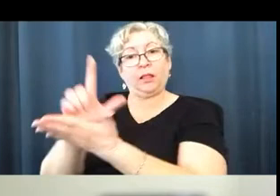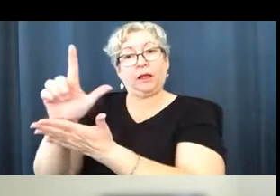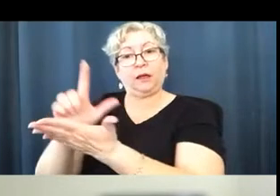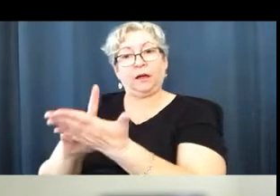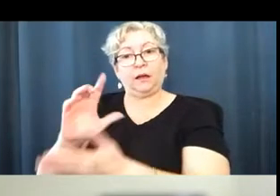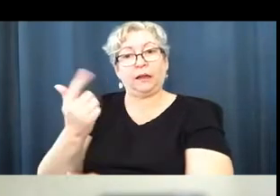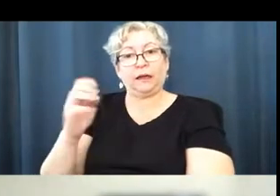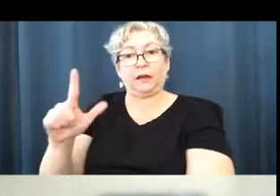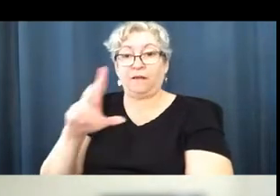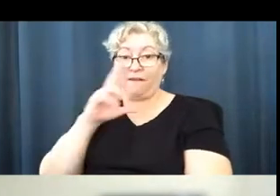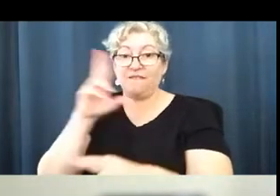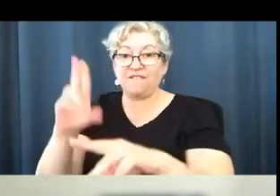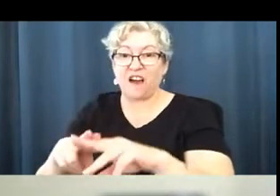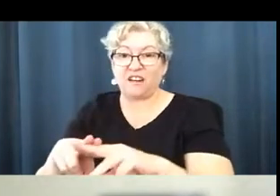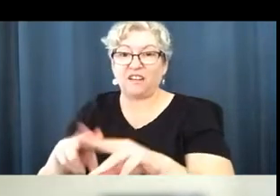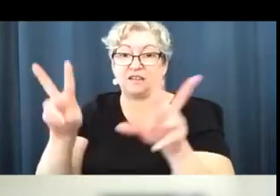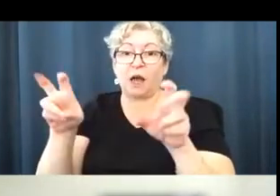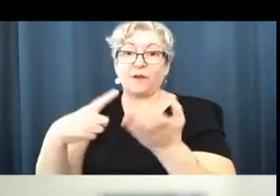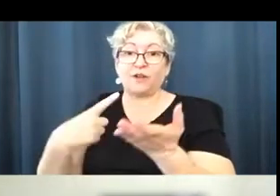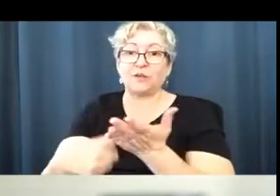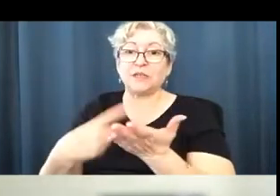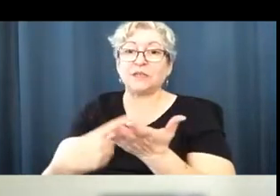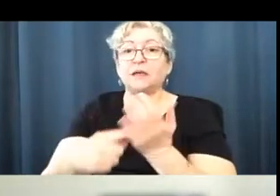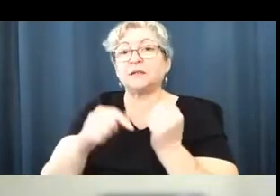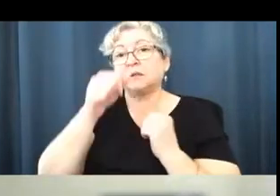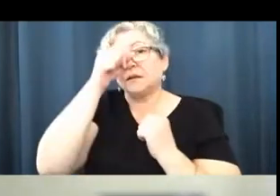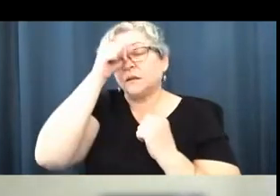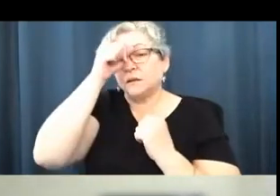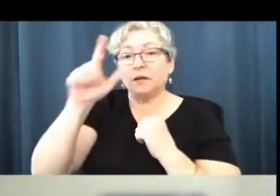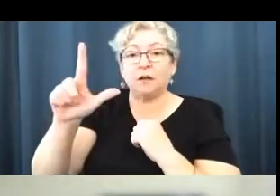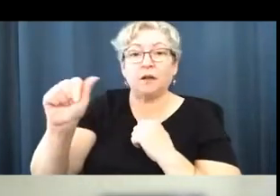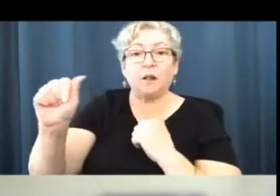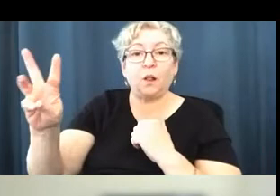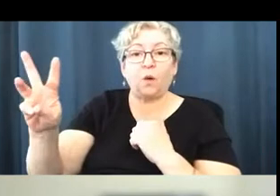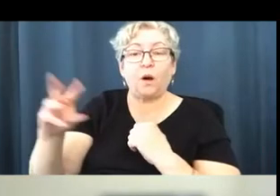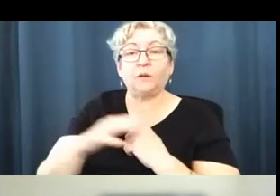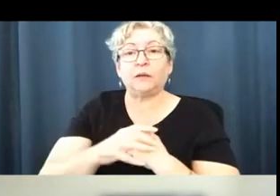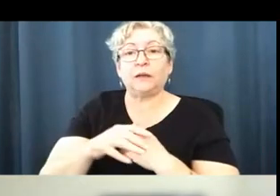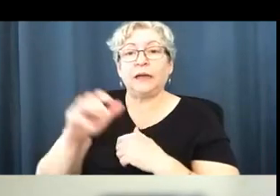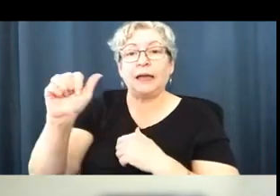very fun topic to discuss. So laws, the Americans with Disabilities Act,